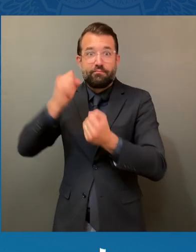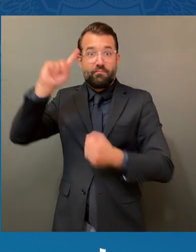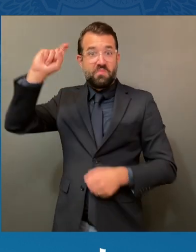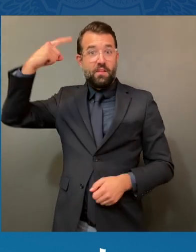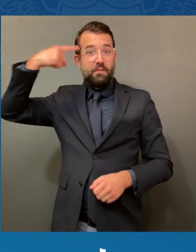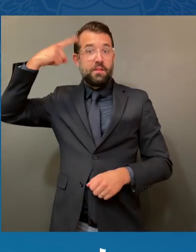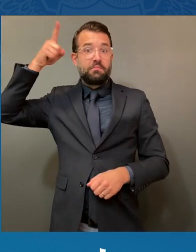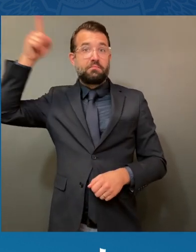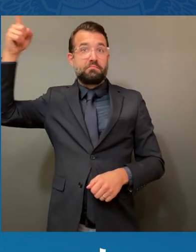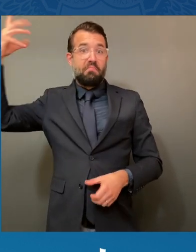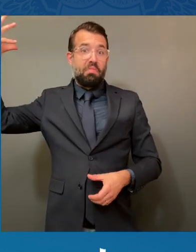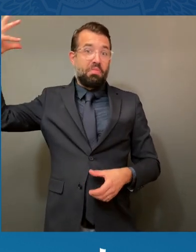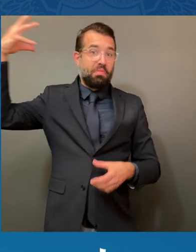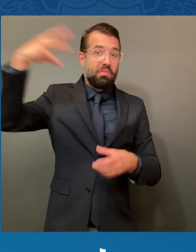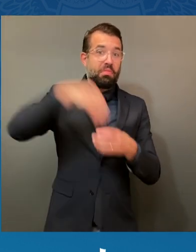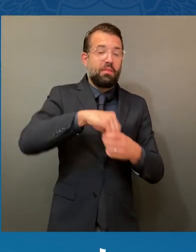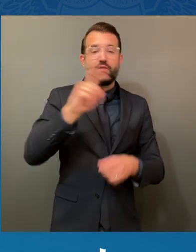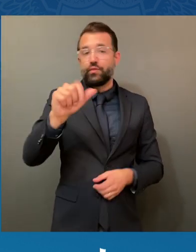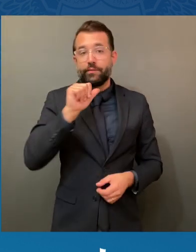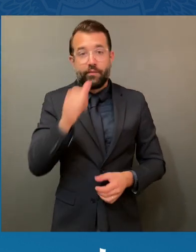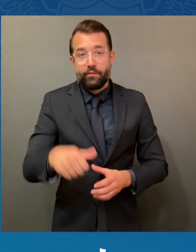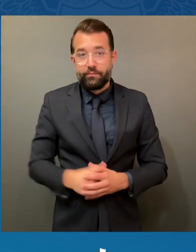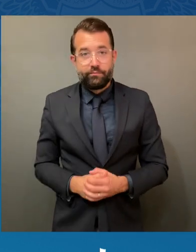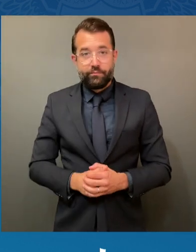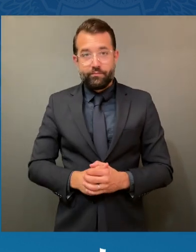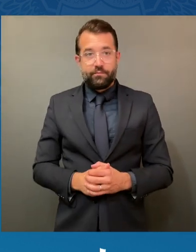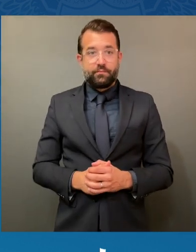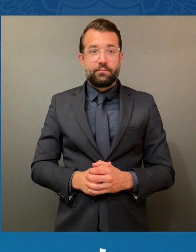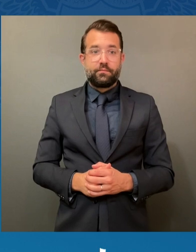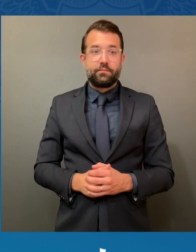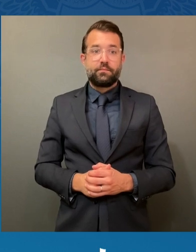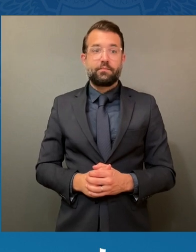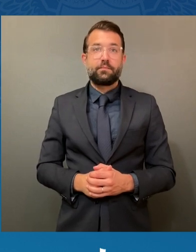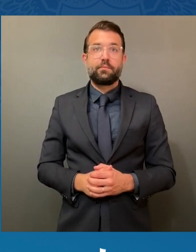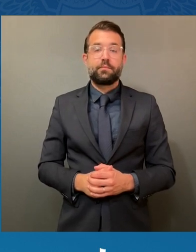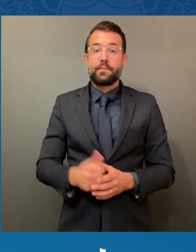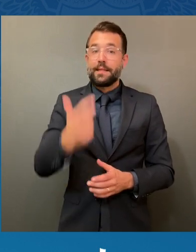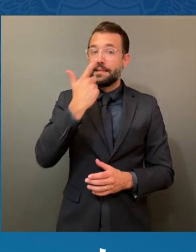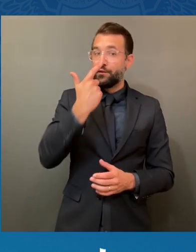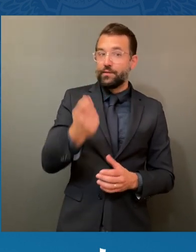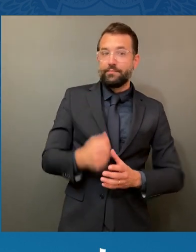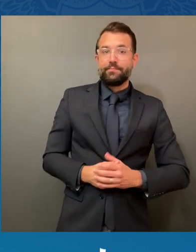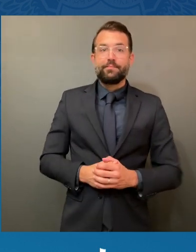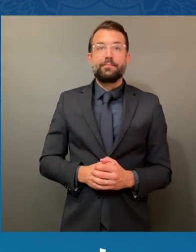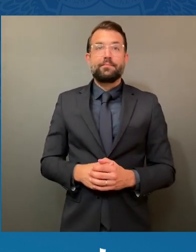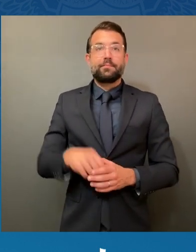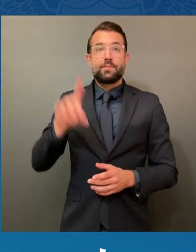And it's interesting to note that in the Dobbs decision, and the -- the -- you know, all of the folks